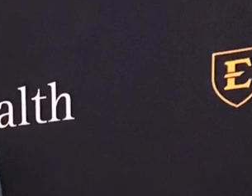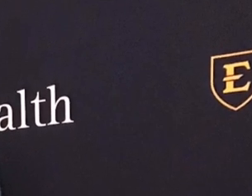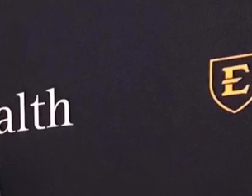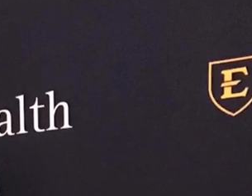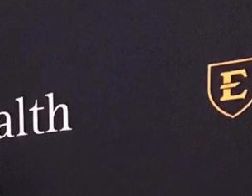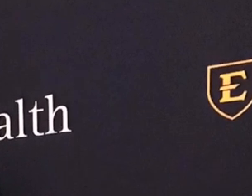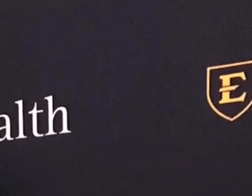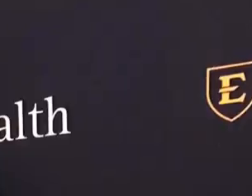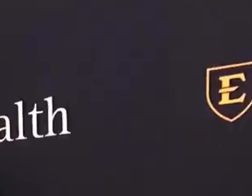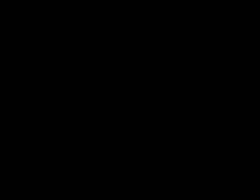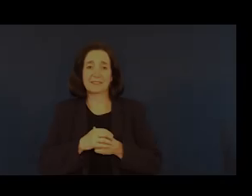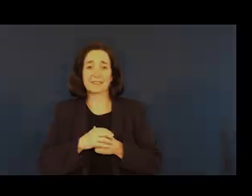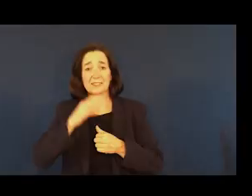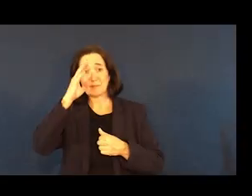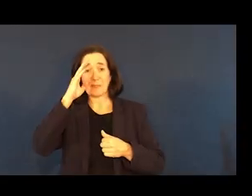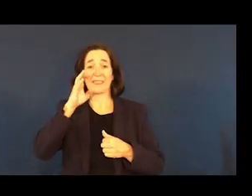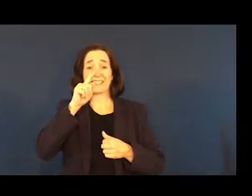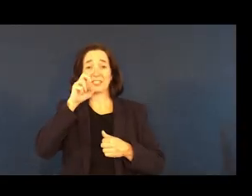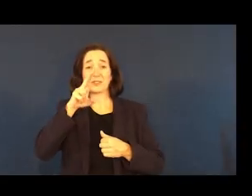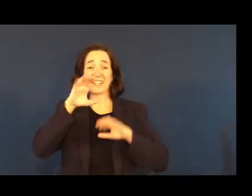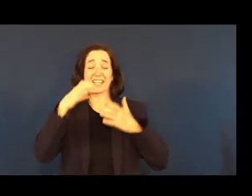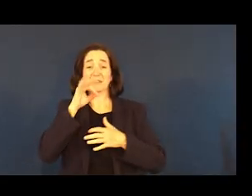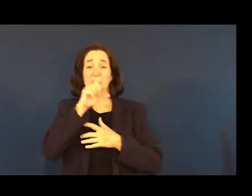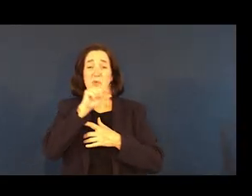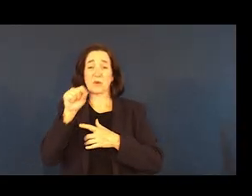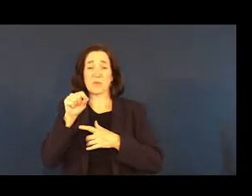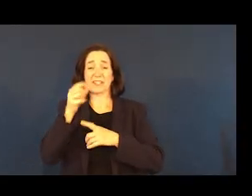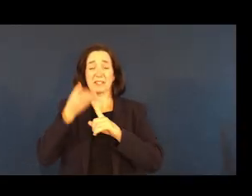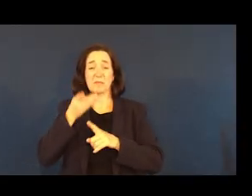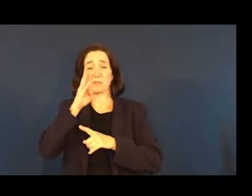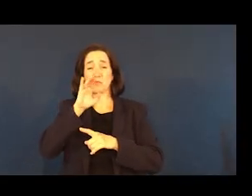Hello ETSU Class of 2020. This Brian Tabs, the area coordinator for Governor's Hall,